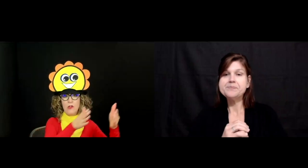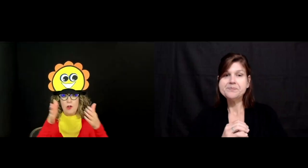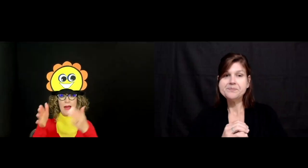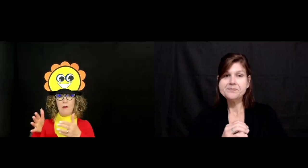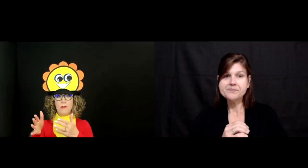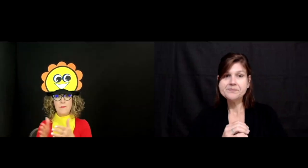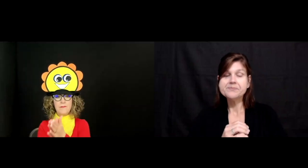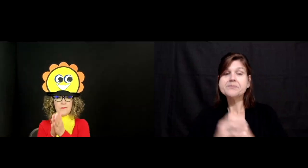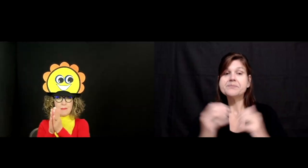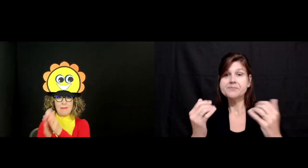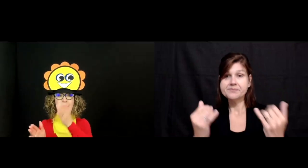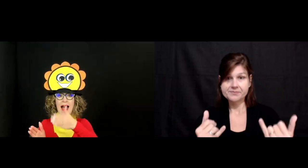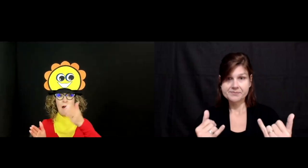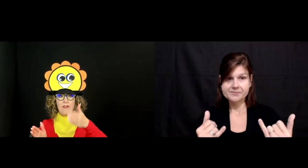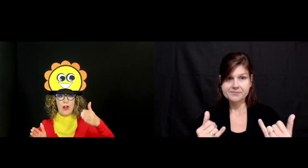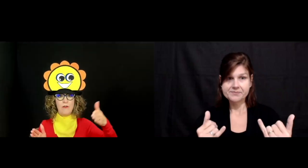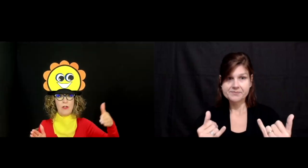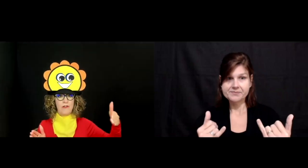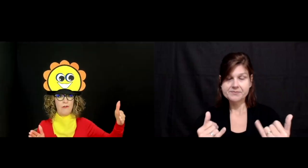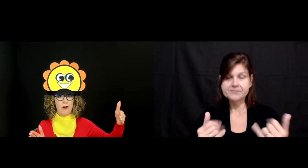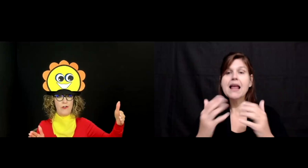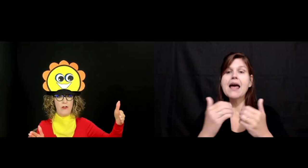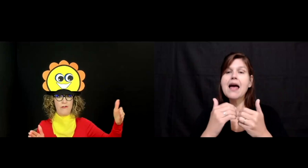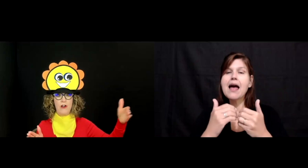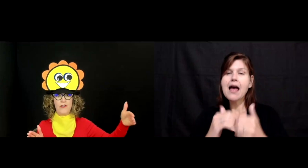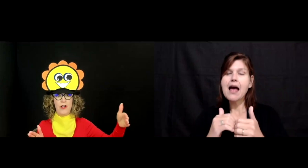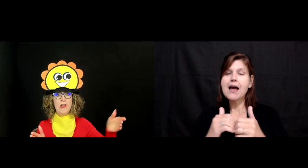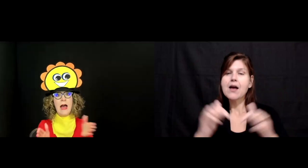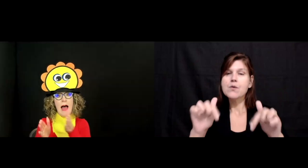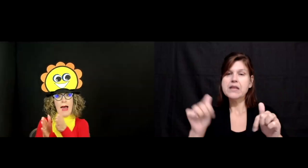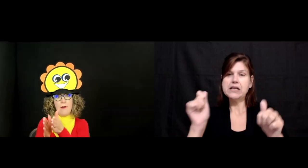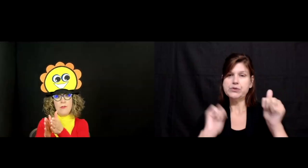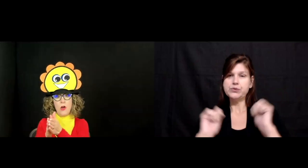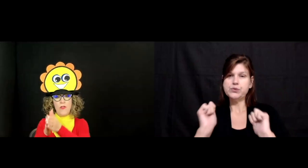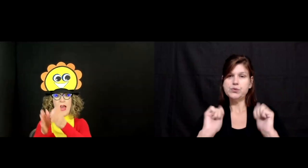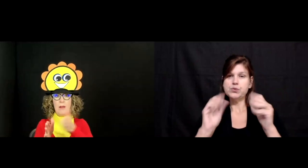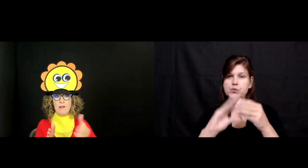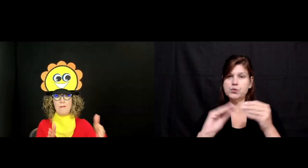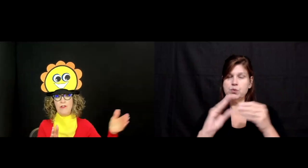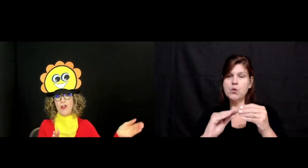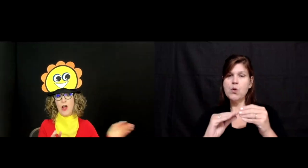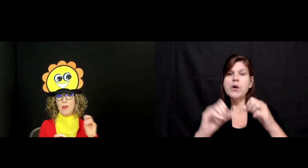and talk about how the show's structured and the elements of the show